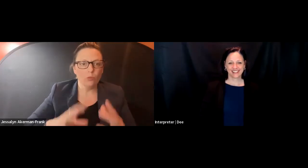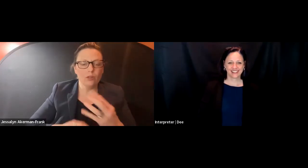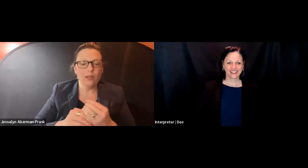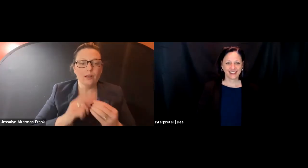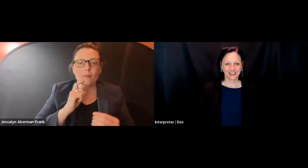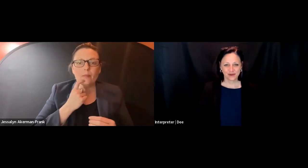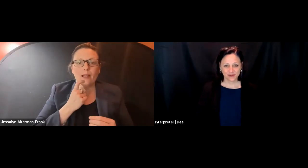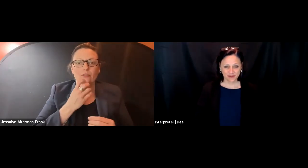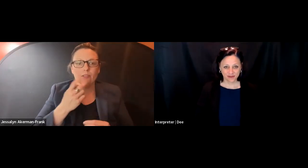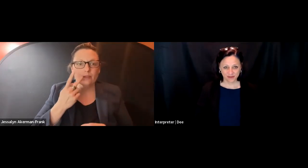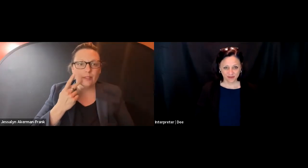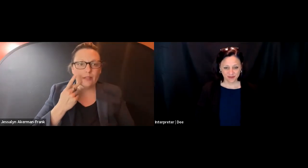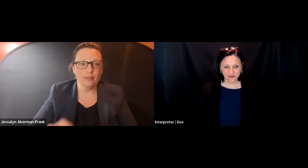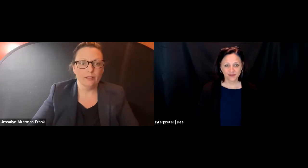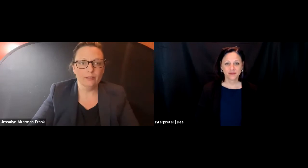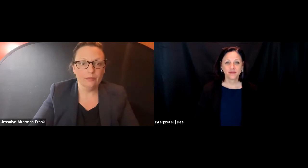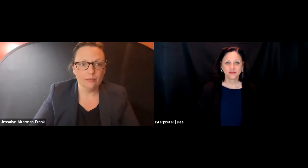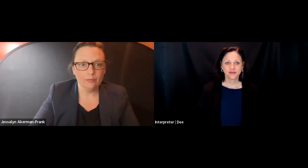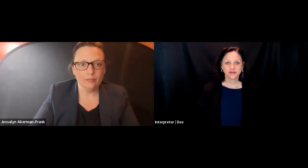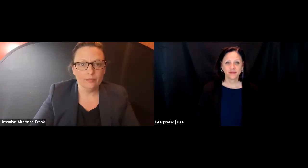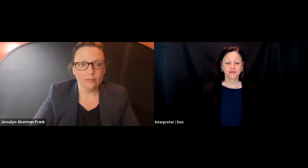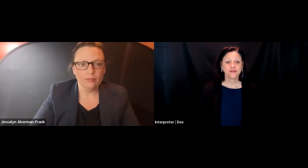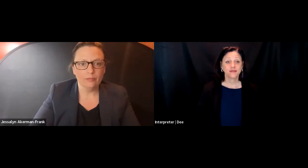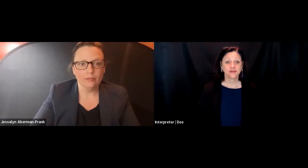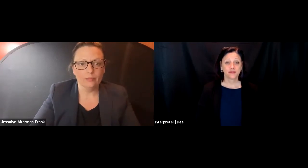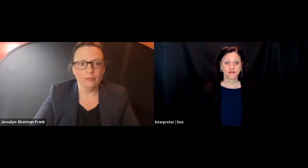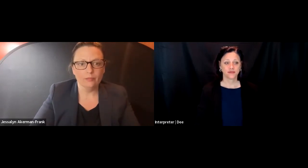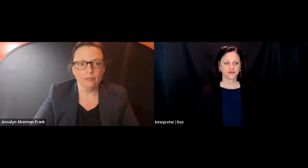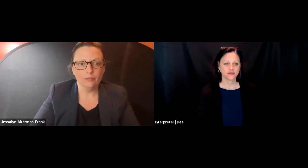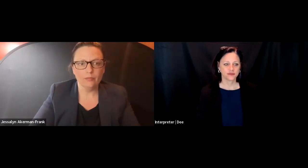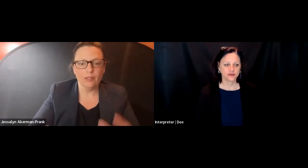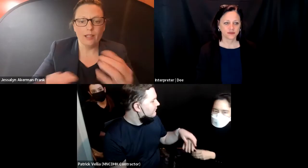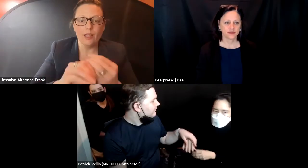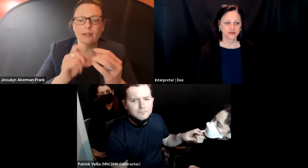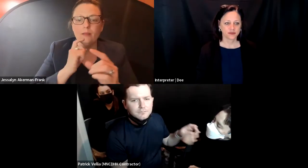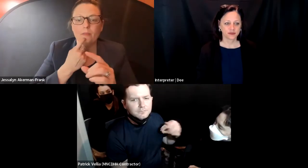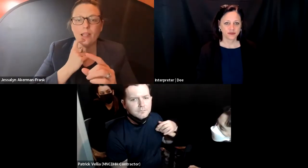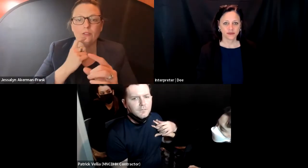We'll take you off-screen.